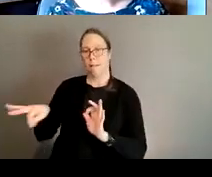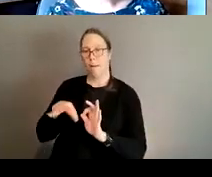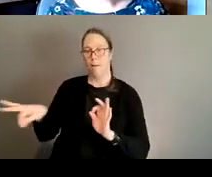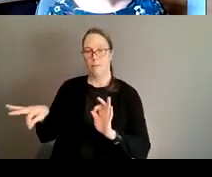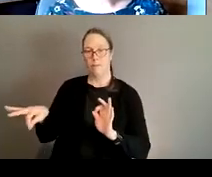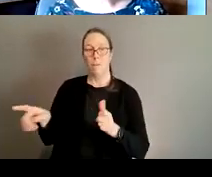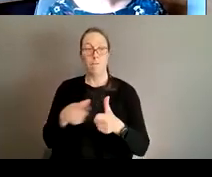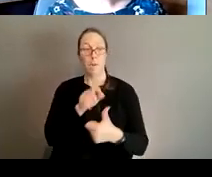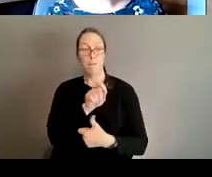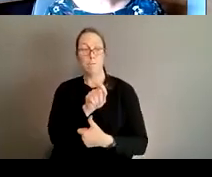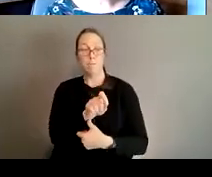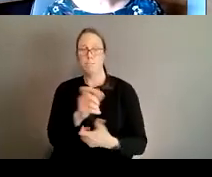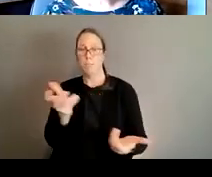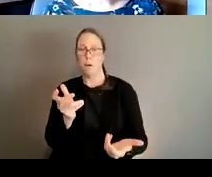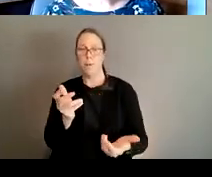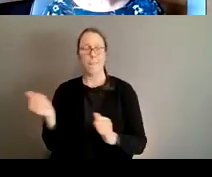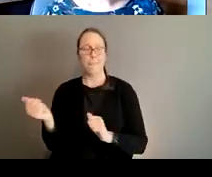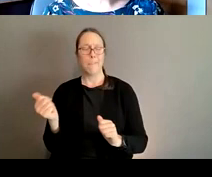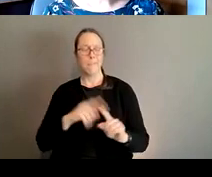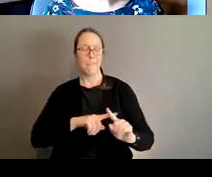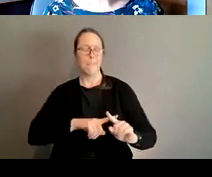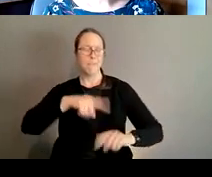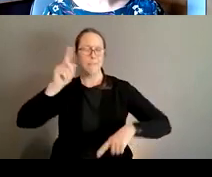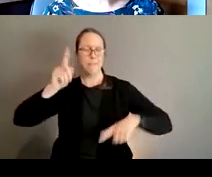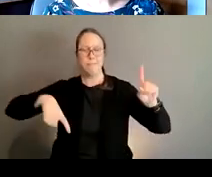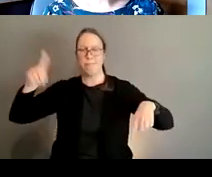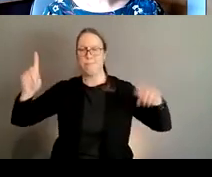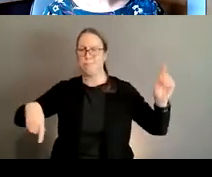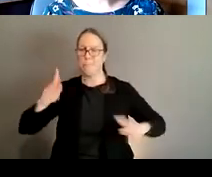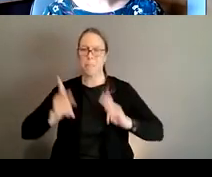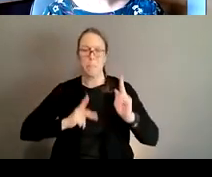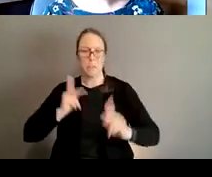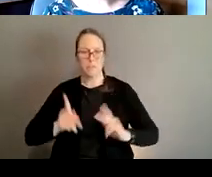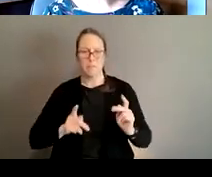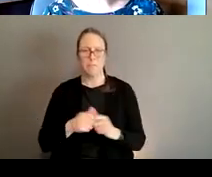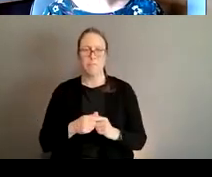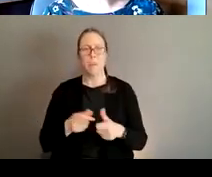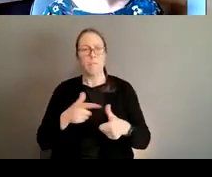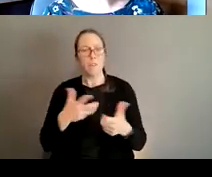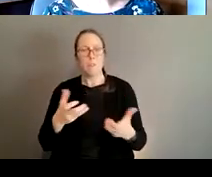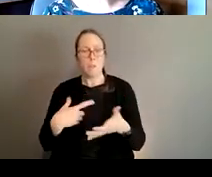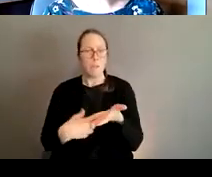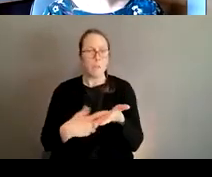all kinds of people. So first I just want to go over who comes to the conference. And it's